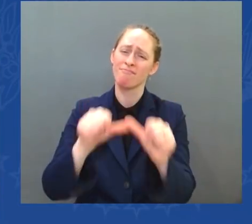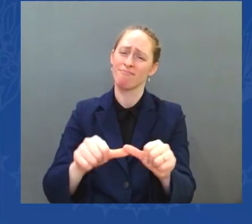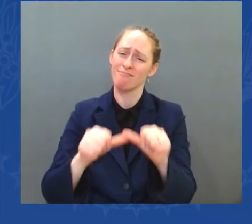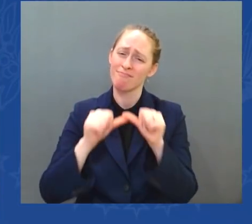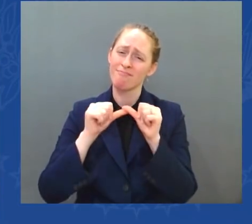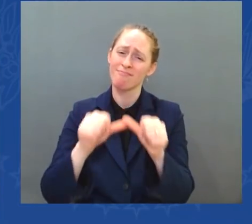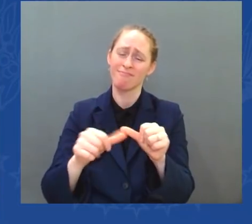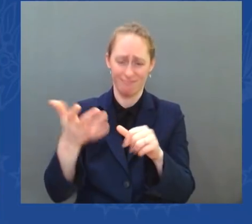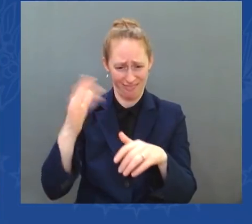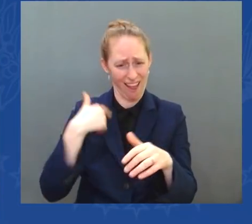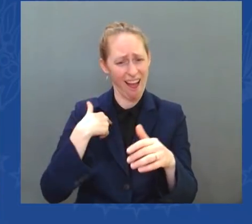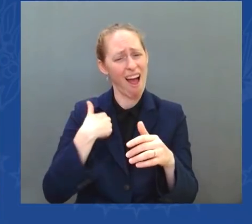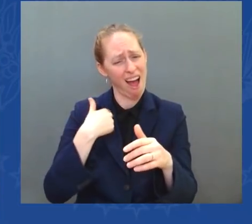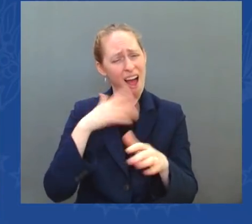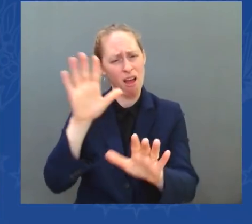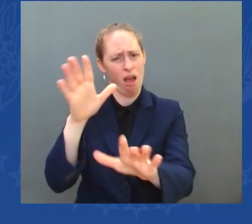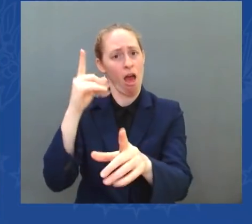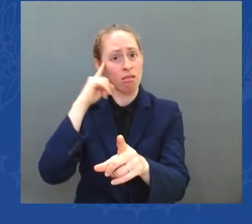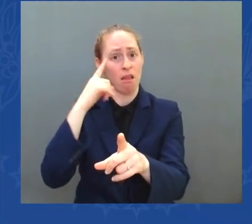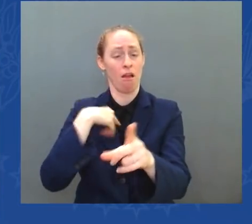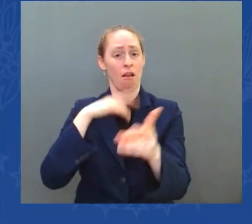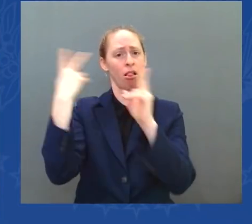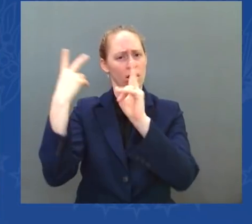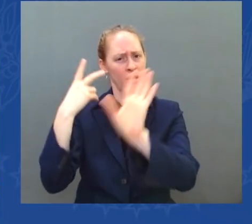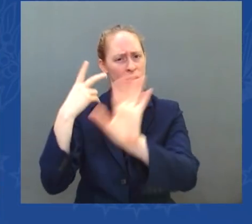and make, you know, a million or a billion dollars.